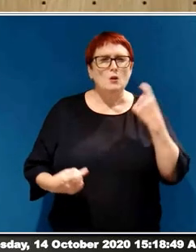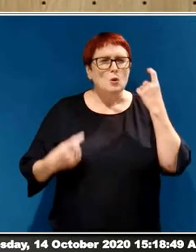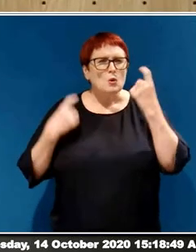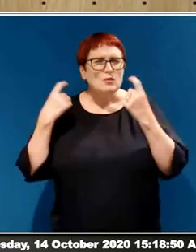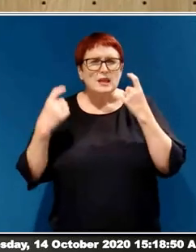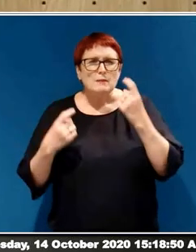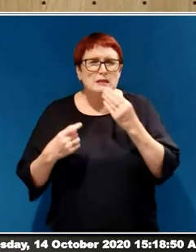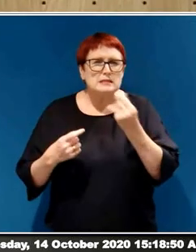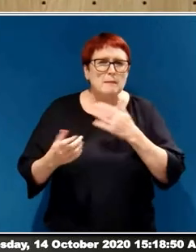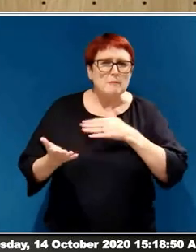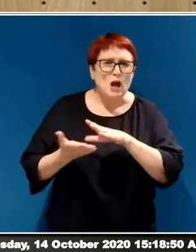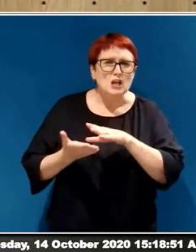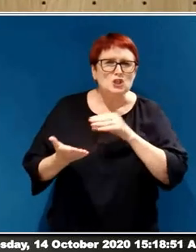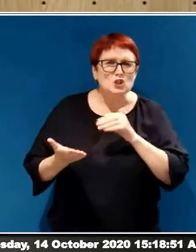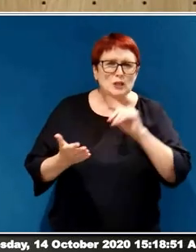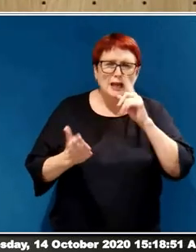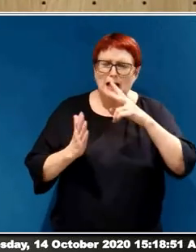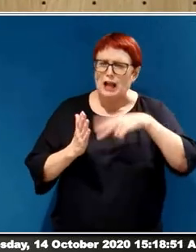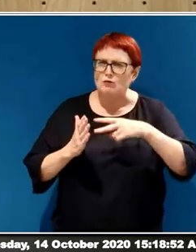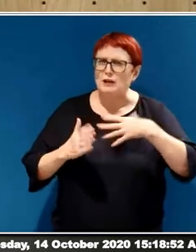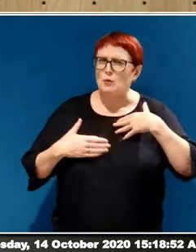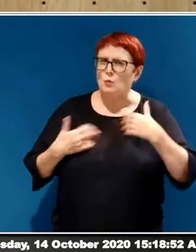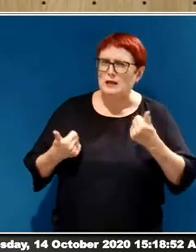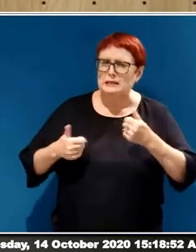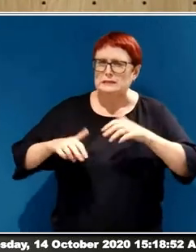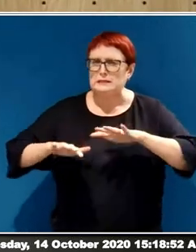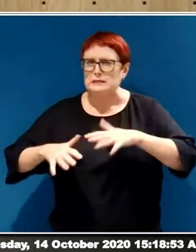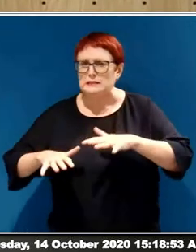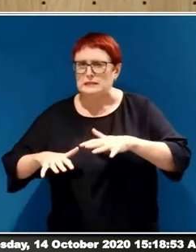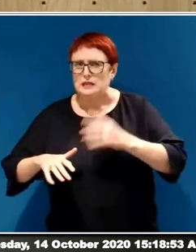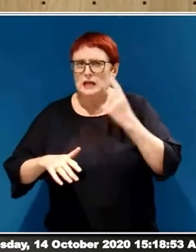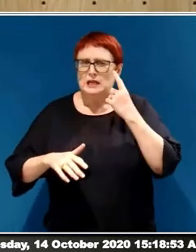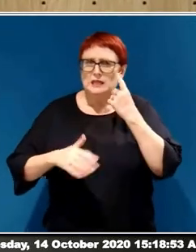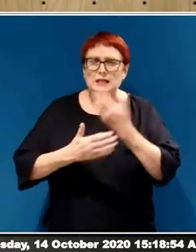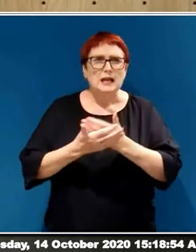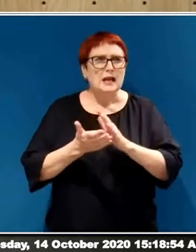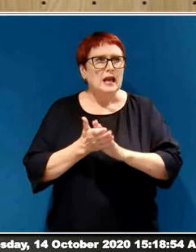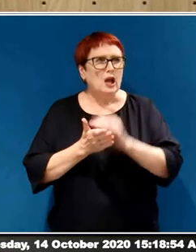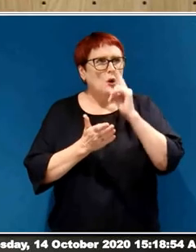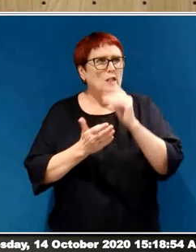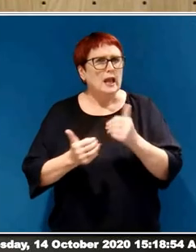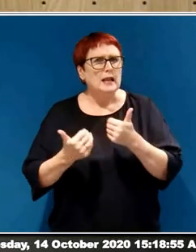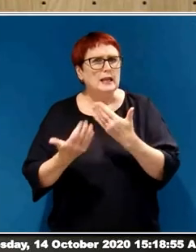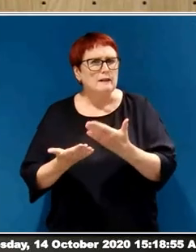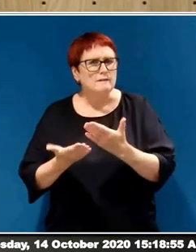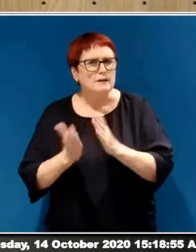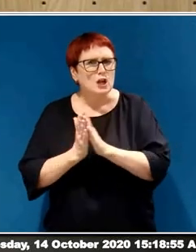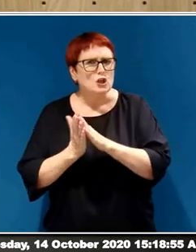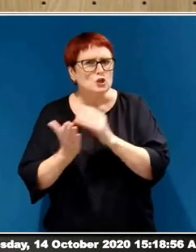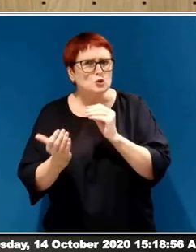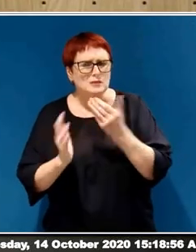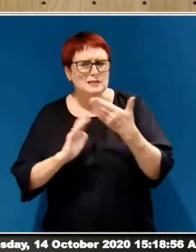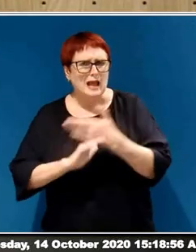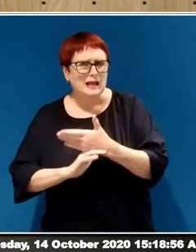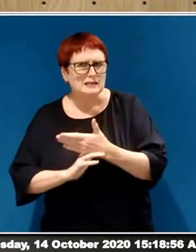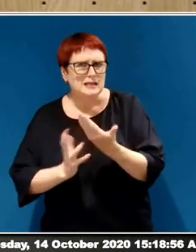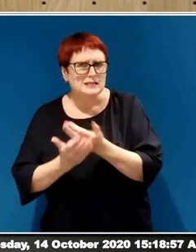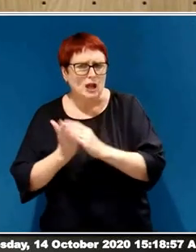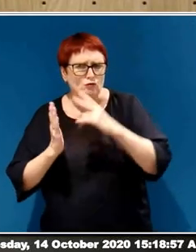about what other ways they can access that novel. So an adjustment might be that I provide the novel on tape.